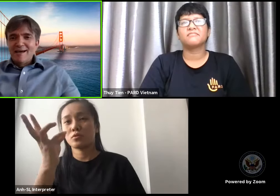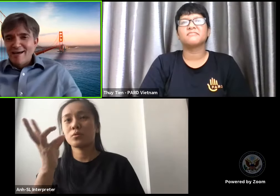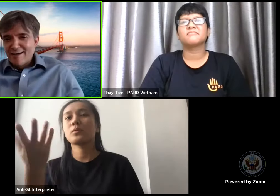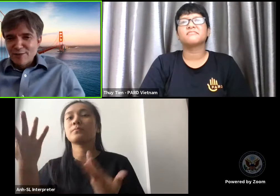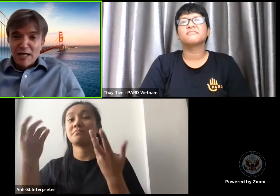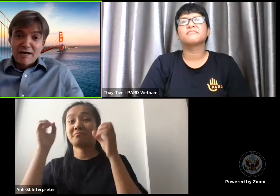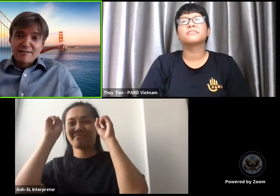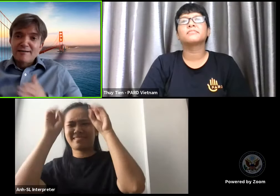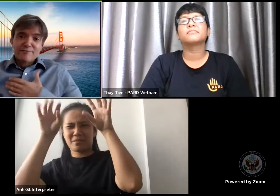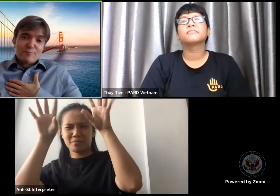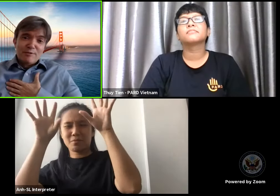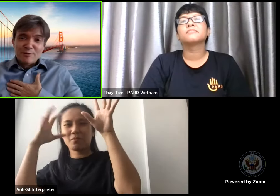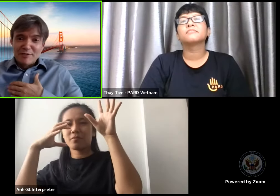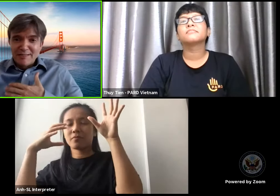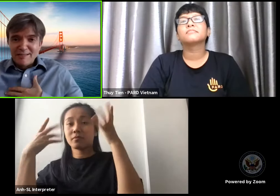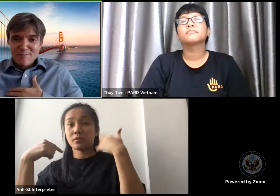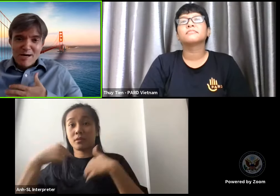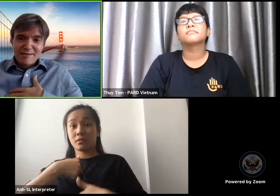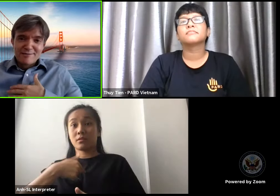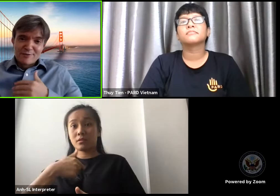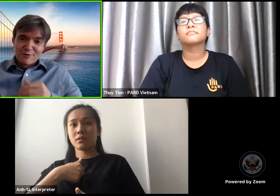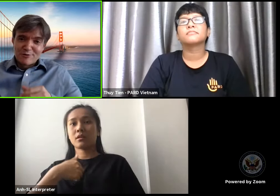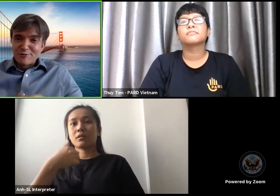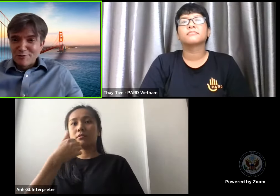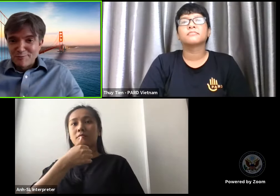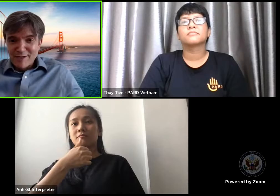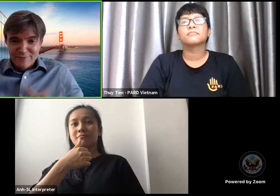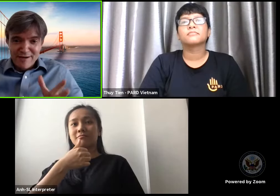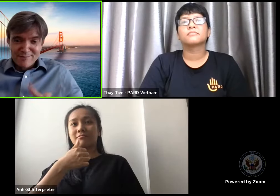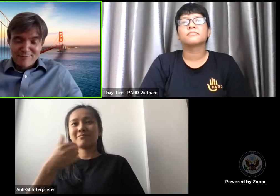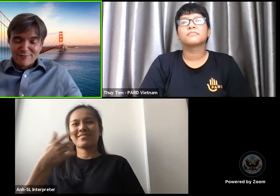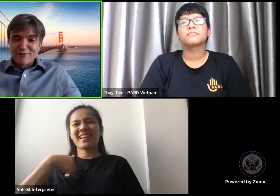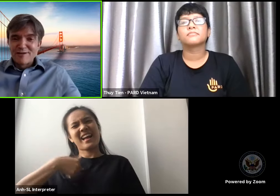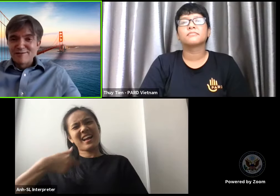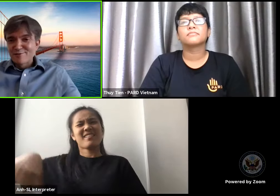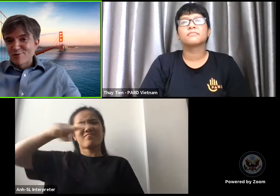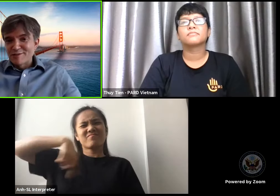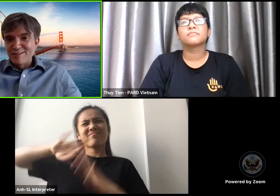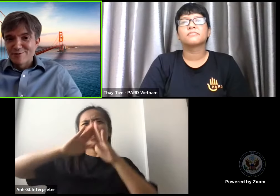I have a lot of people in my circle, my family, my friends, who are teachers,